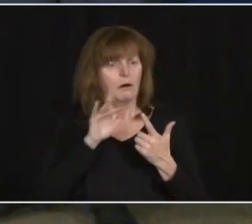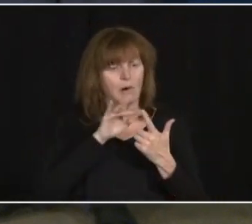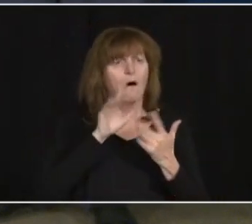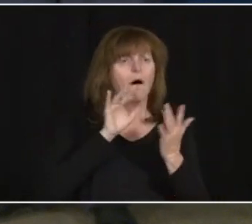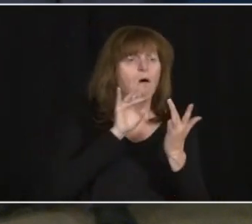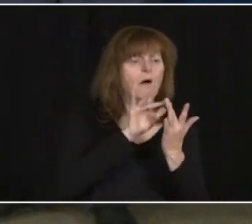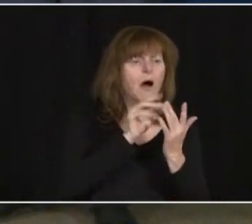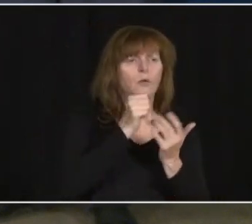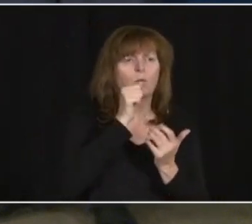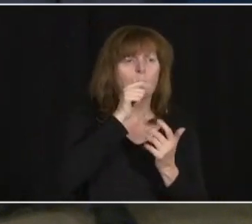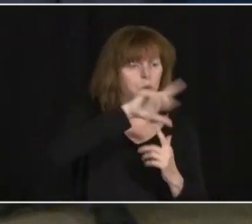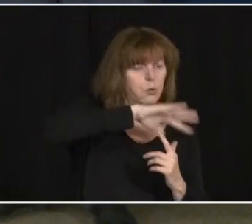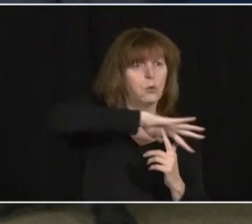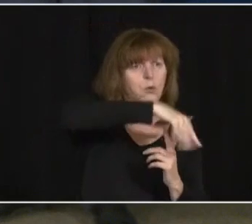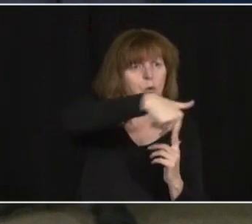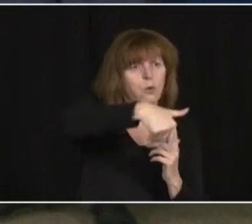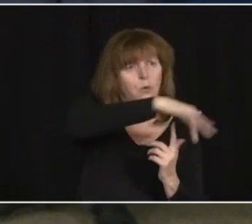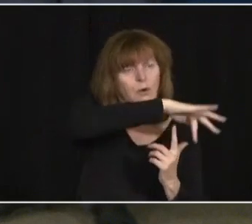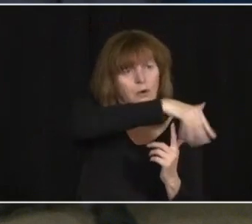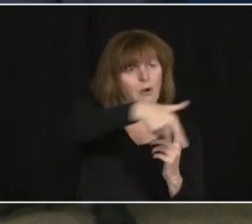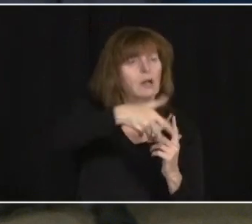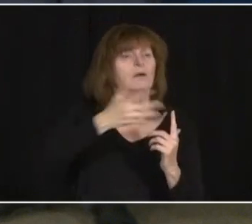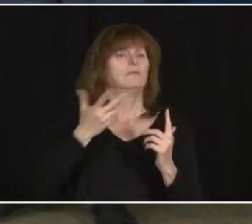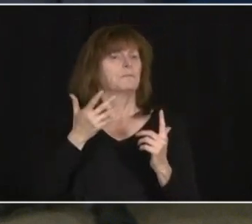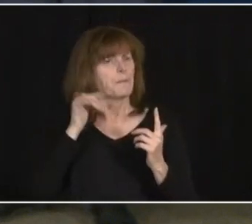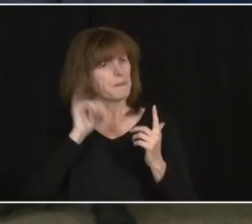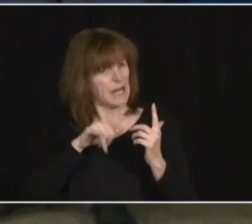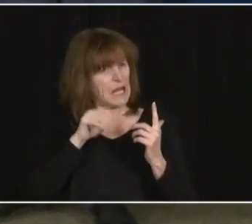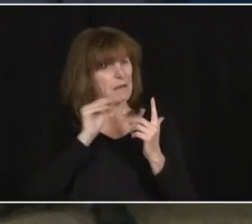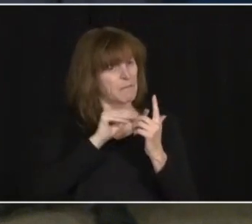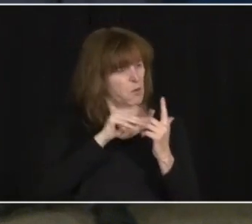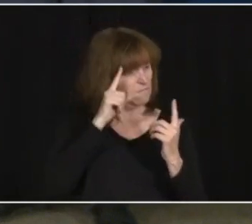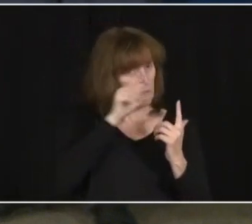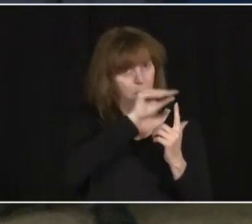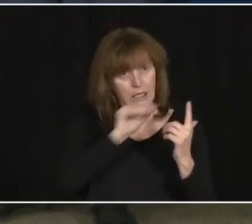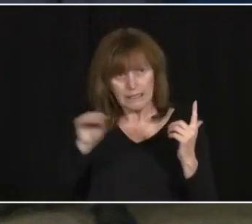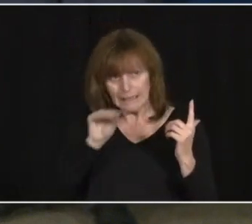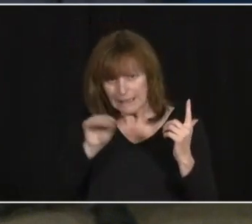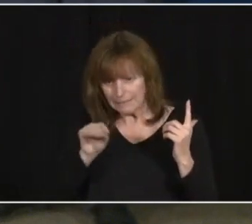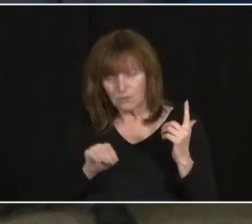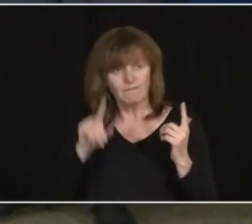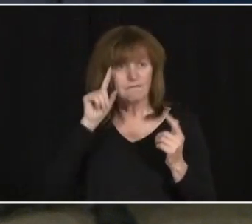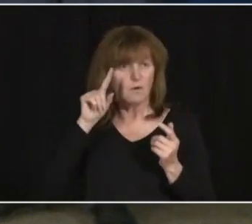And what is the context. That means it takes more time to do that effectively for epidemiological purposes.